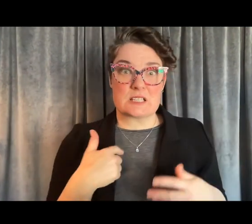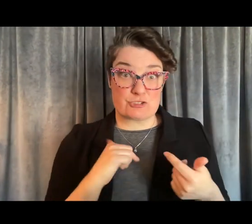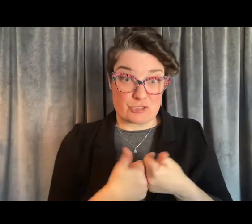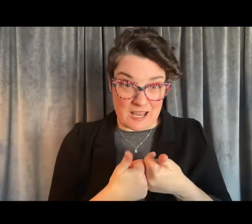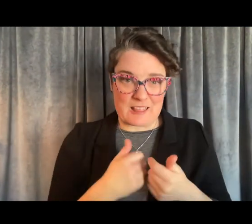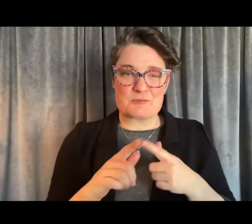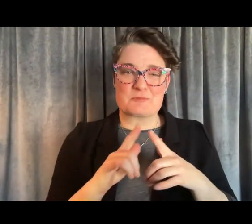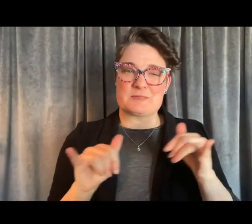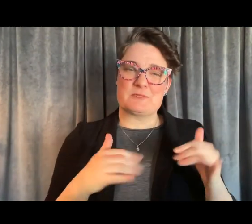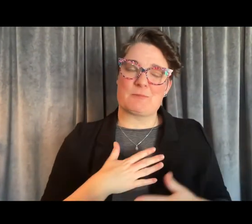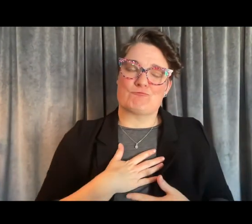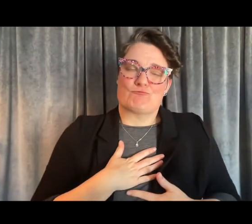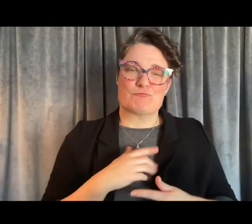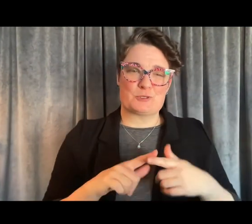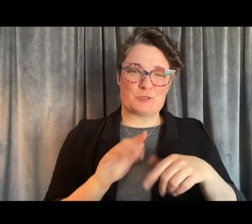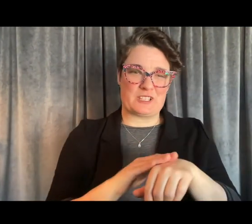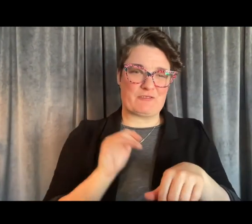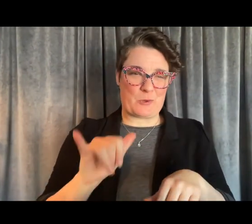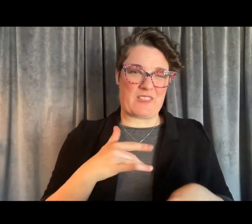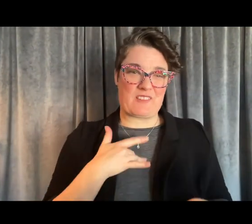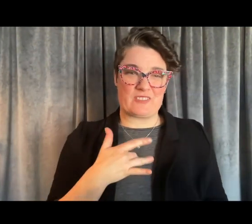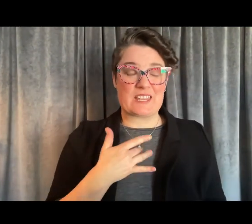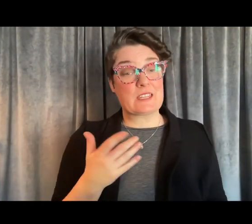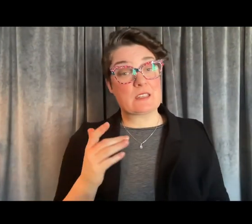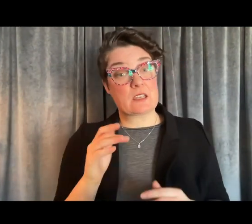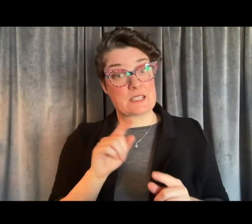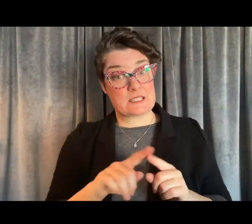And then just the prompts of working with the Tarot archetypes.